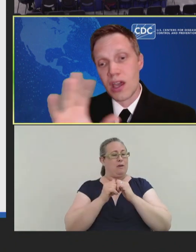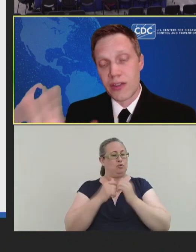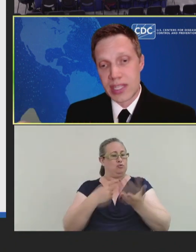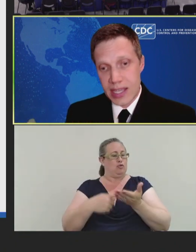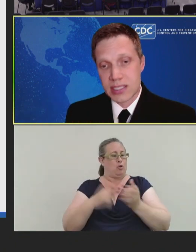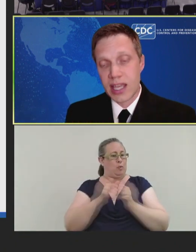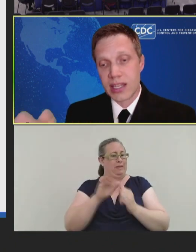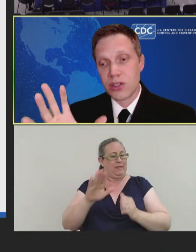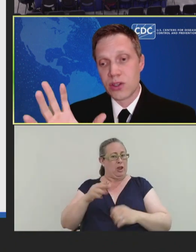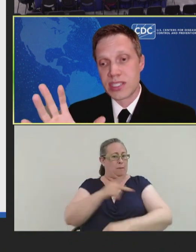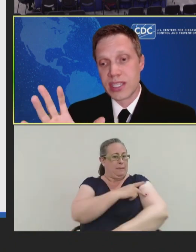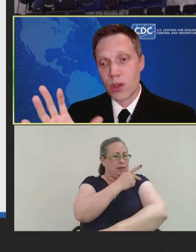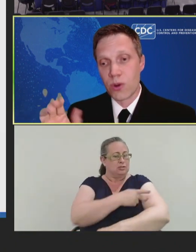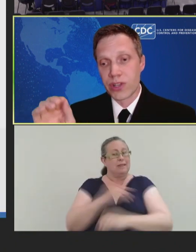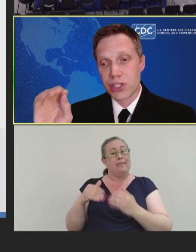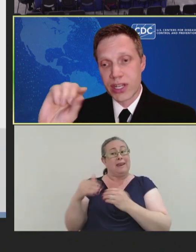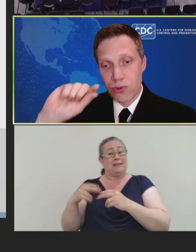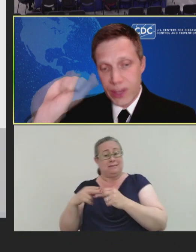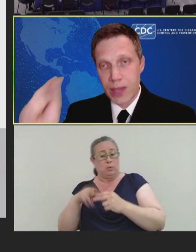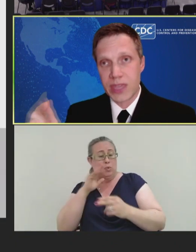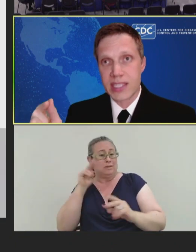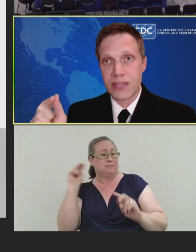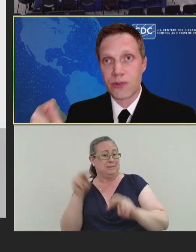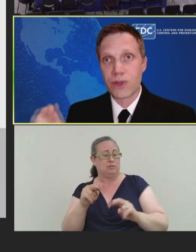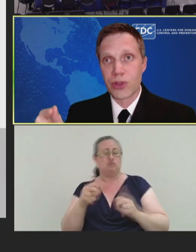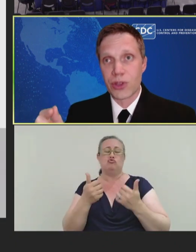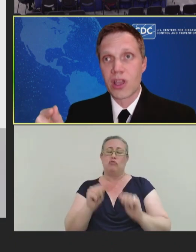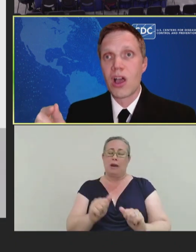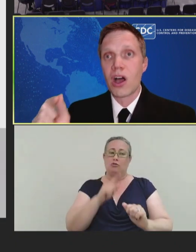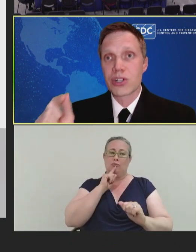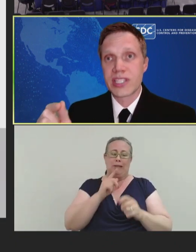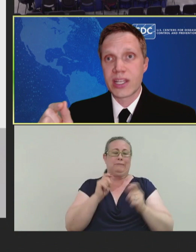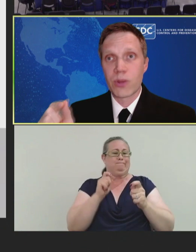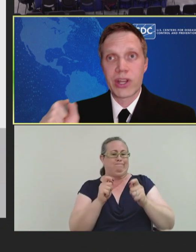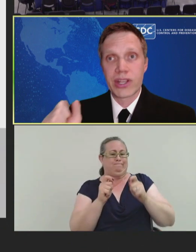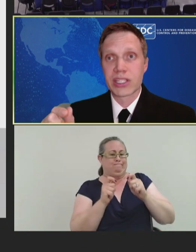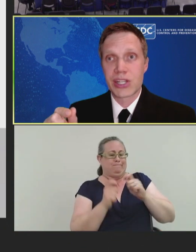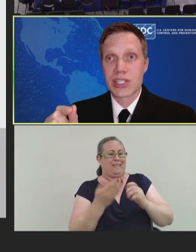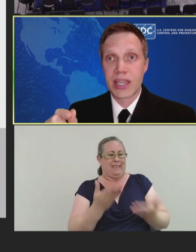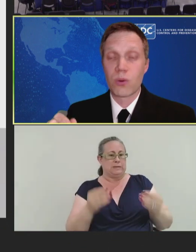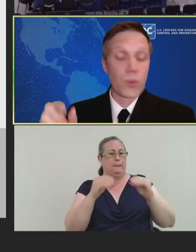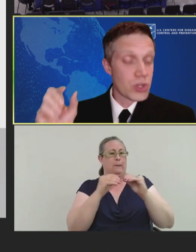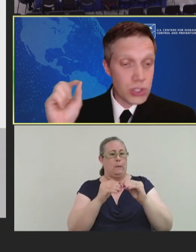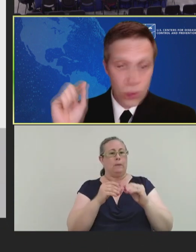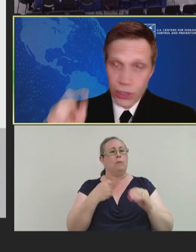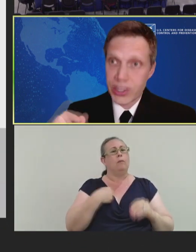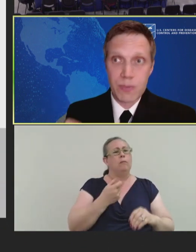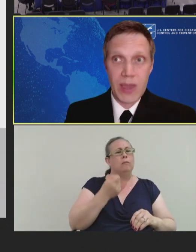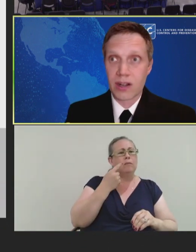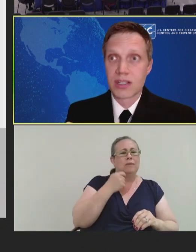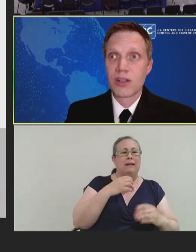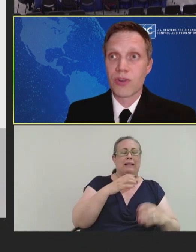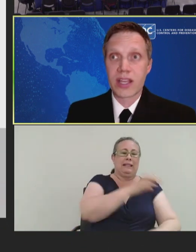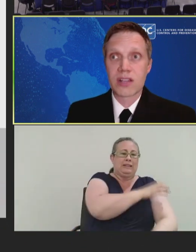On the next slide, you can see that we're really trying to revamp things even further. Understanding, we're hearing clinicians saying, "Shorter is better." Right? So,